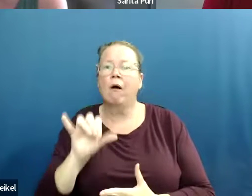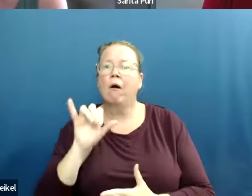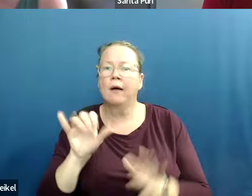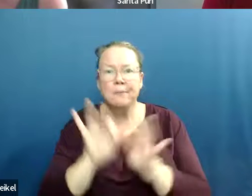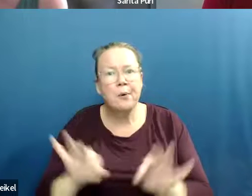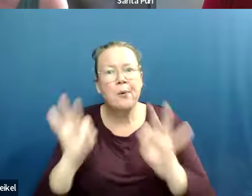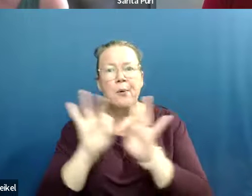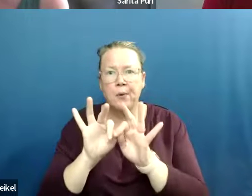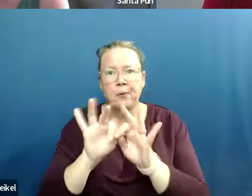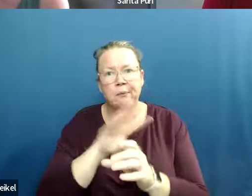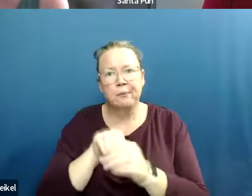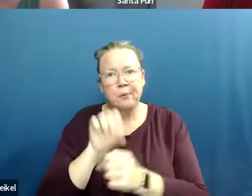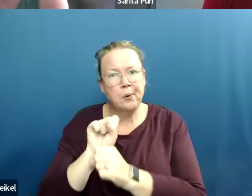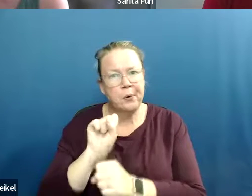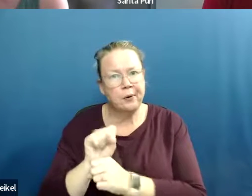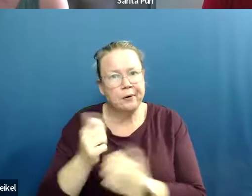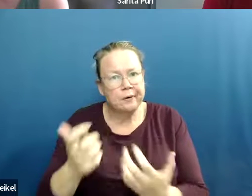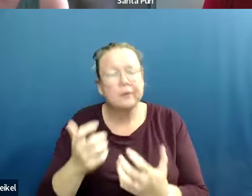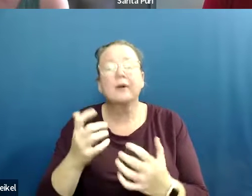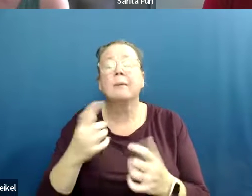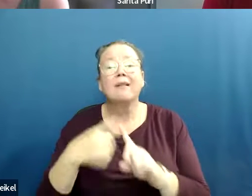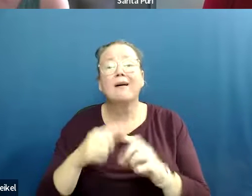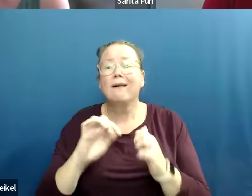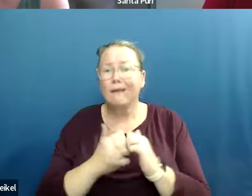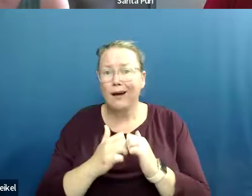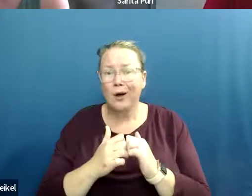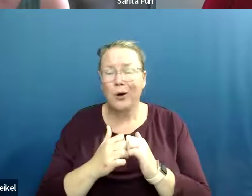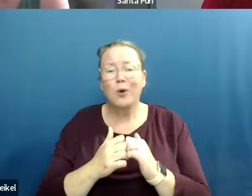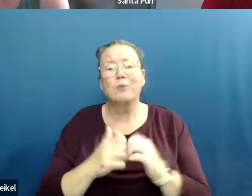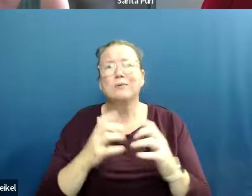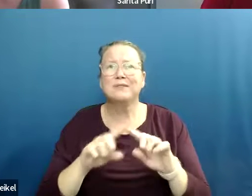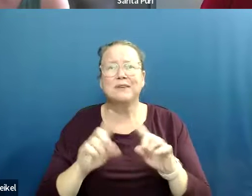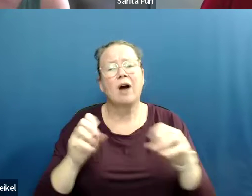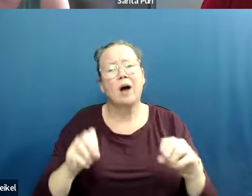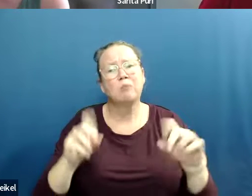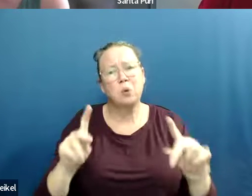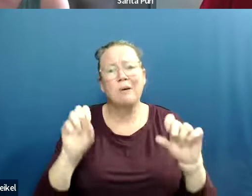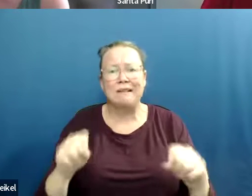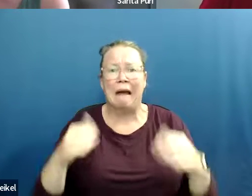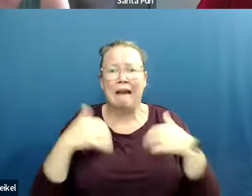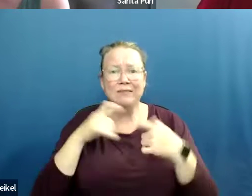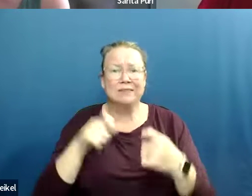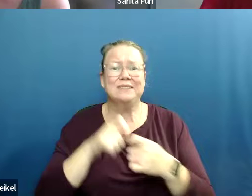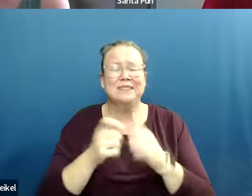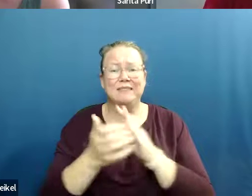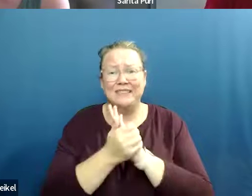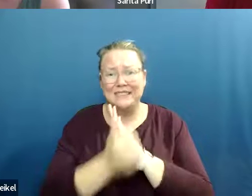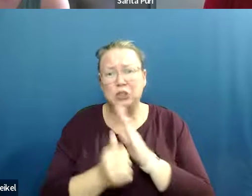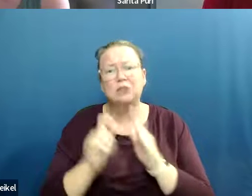Sarita Puri: workforce, and and then how important it is to have certain kind of skills and knowledge